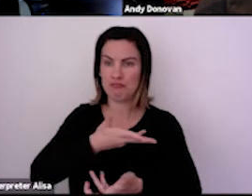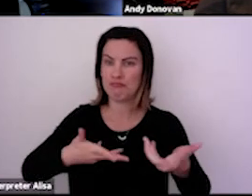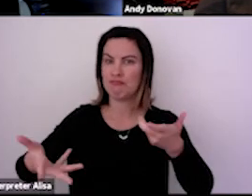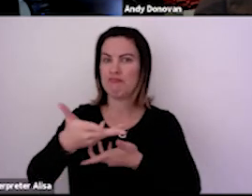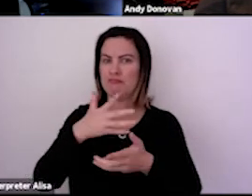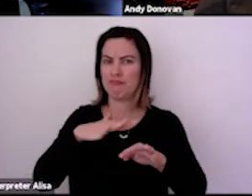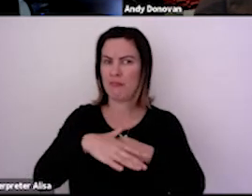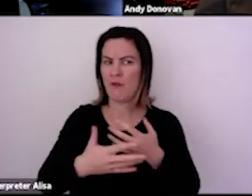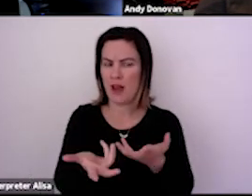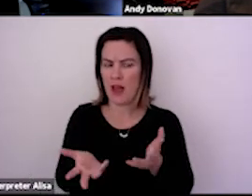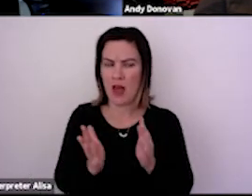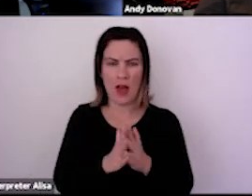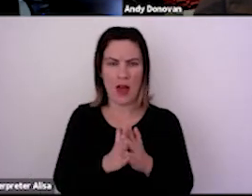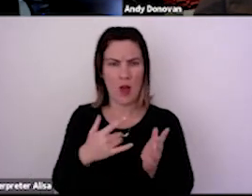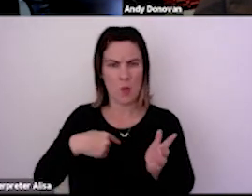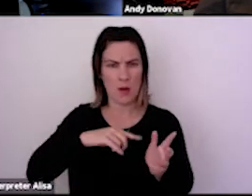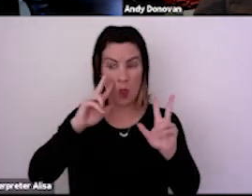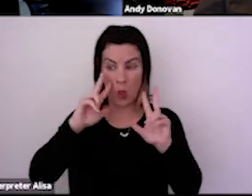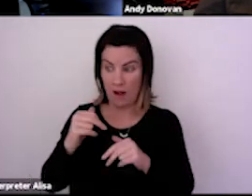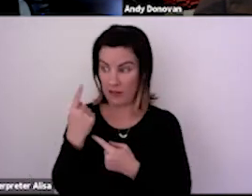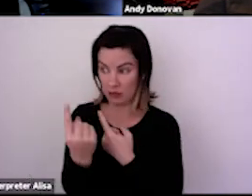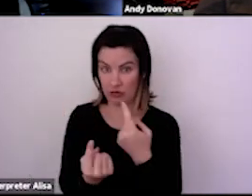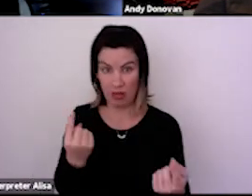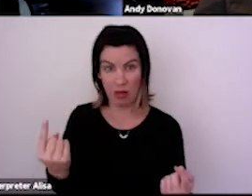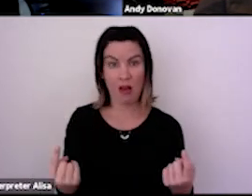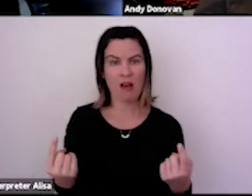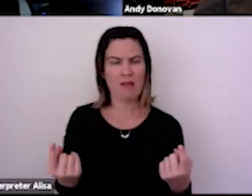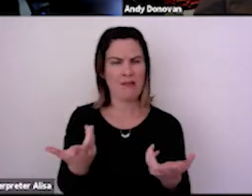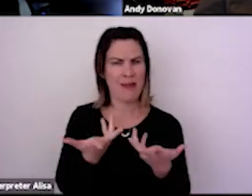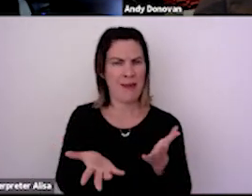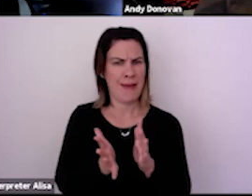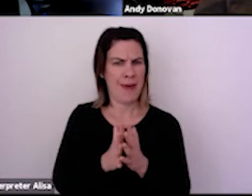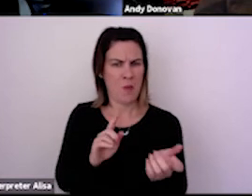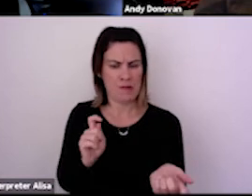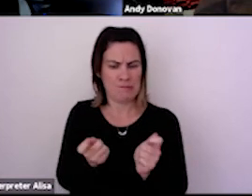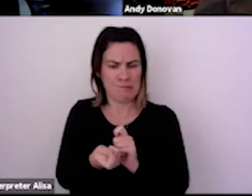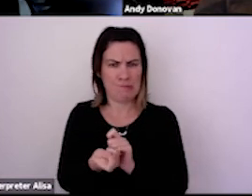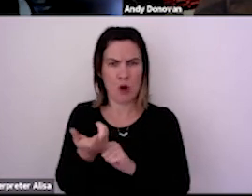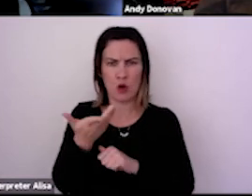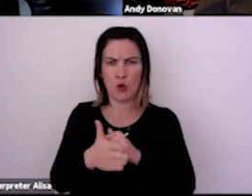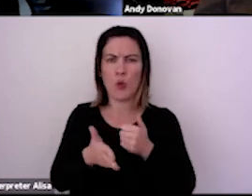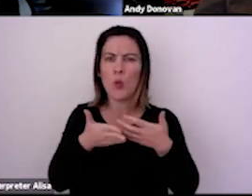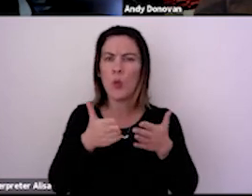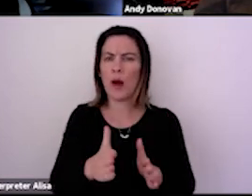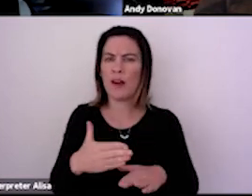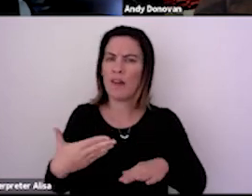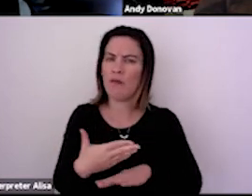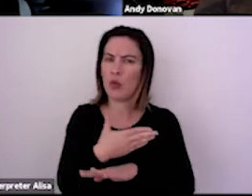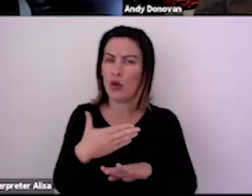look after one another and adapt to new ways of working and what it means for programming. For instance, shifts away